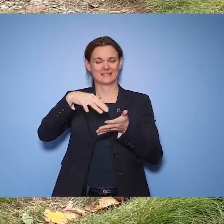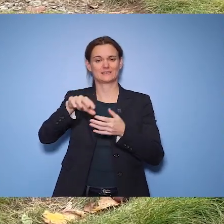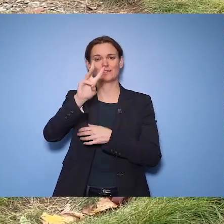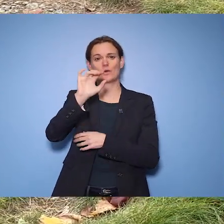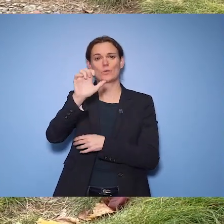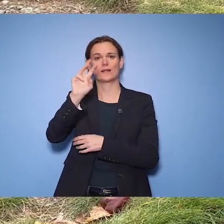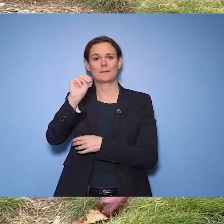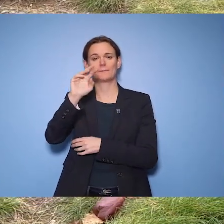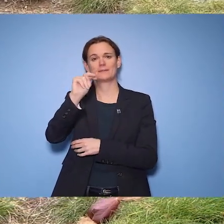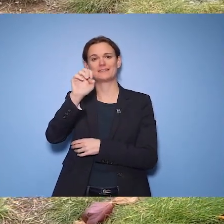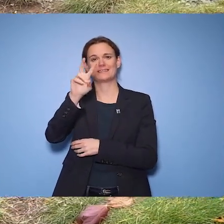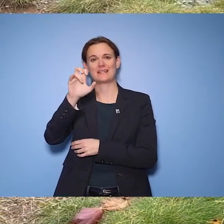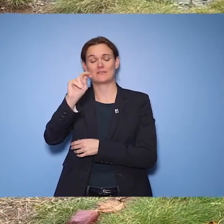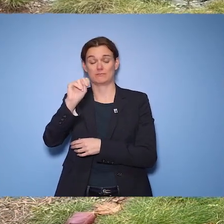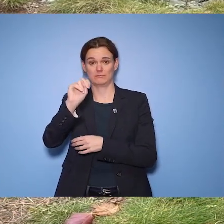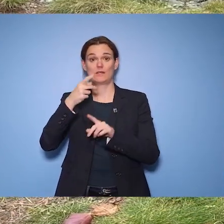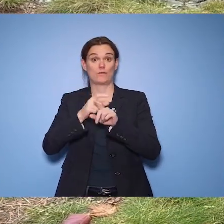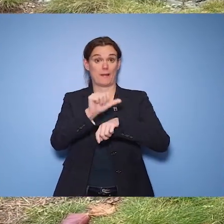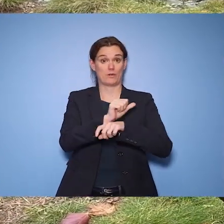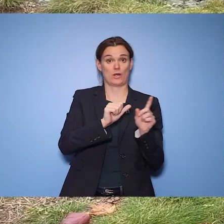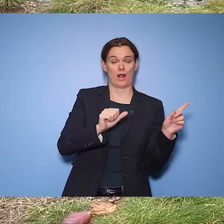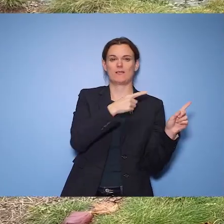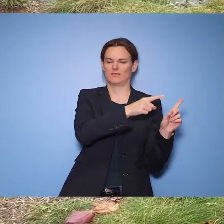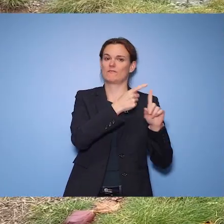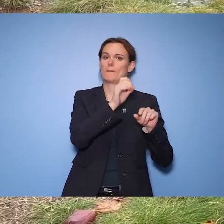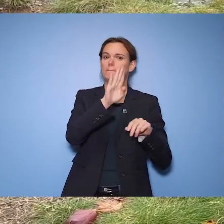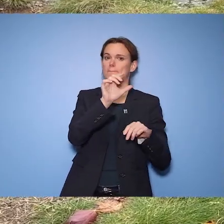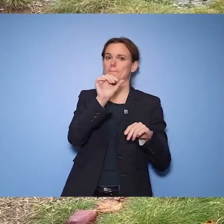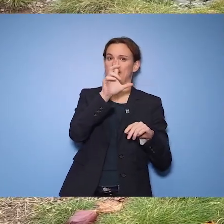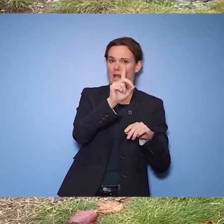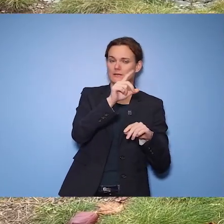Sundance Chief from Alberta. He's blood and is also part of my adopted family,